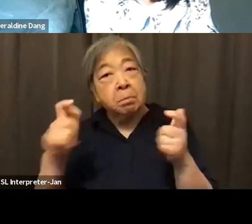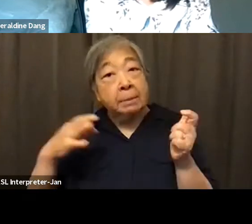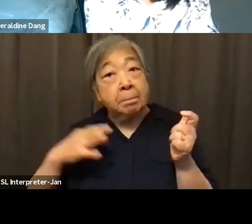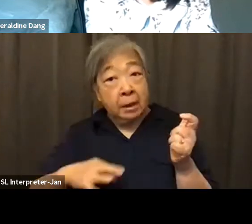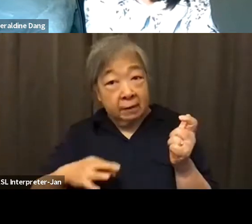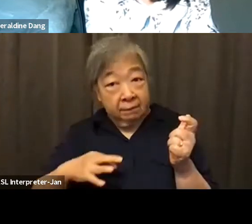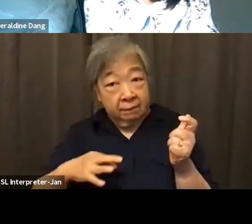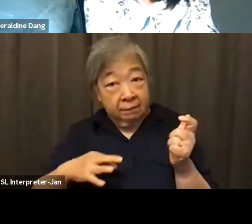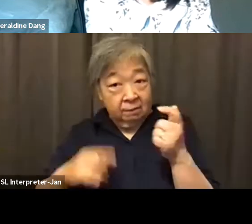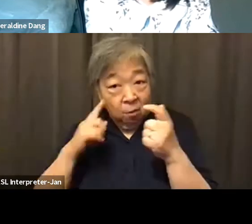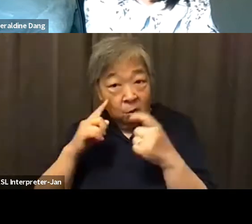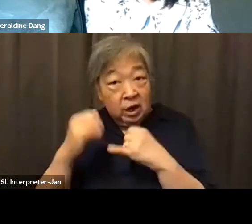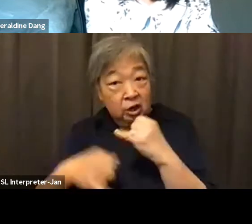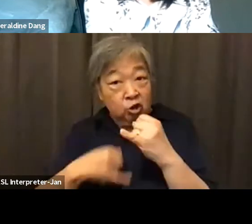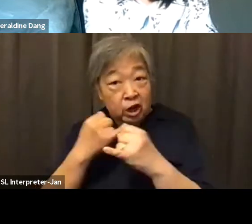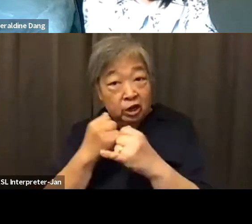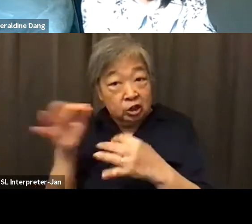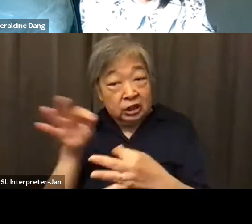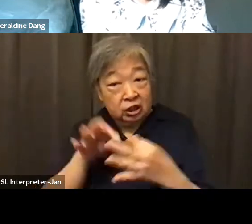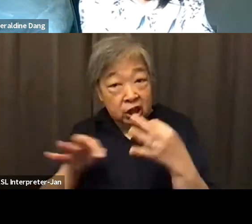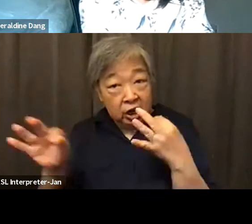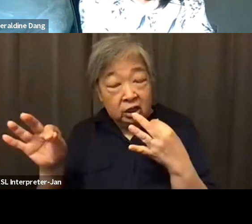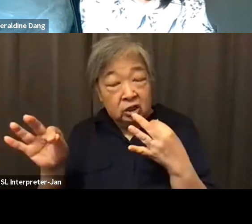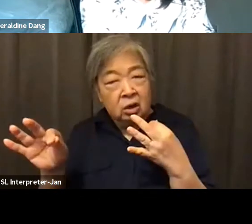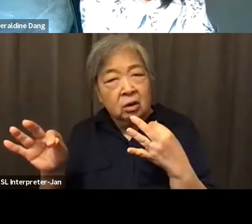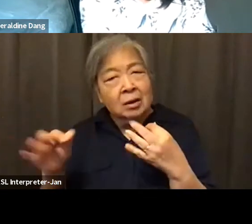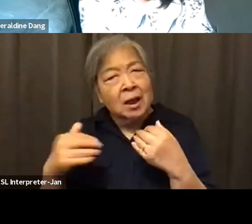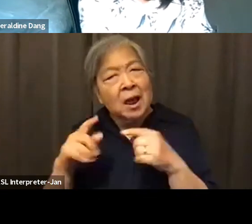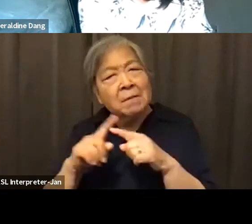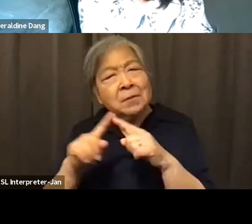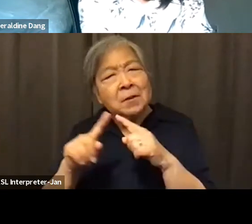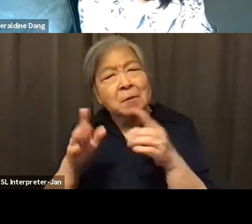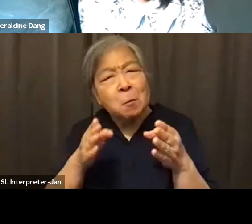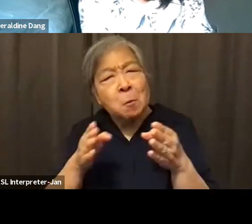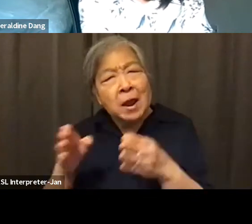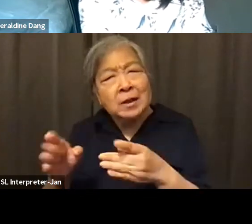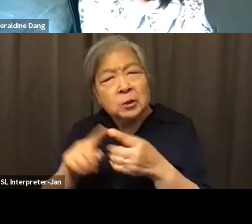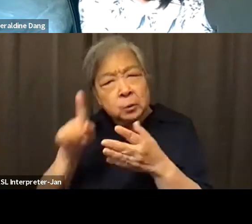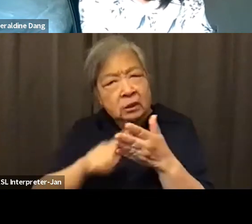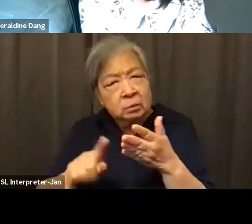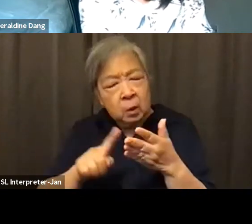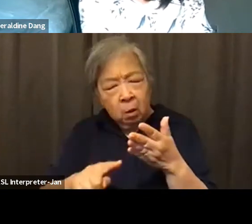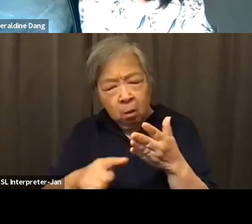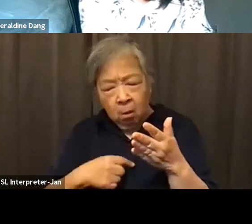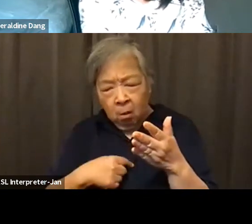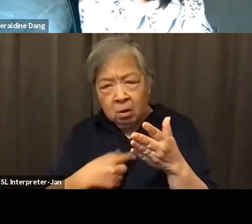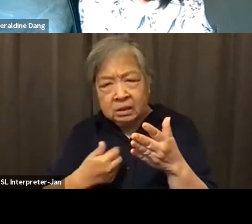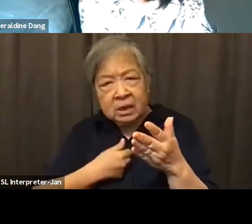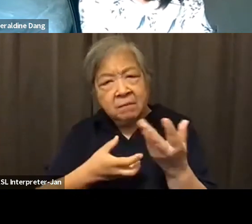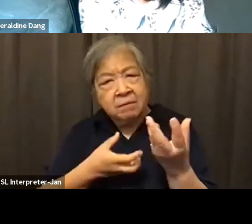is different ways to explore, tap into some self confidence, gain some independent living